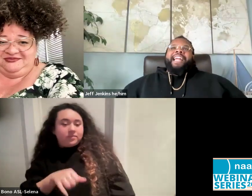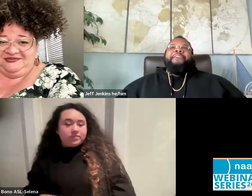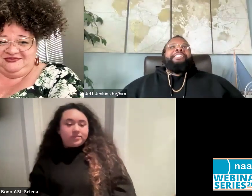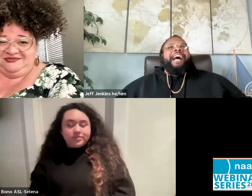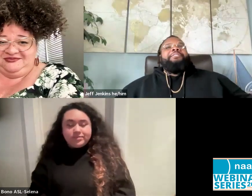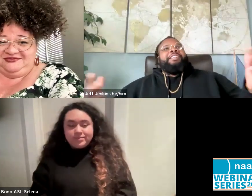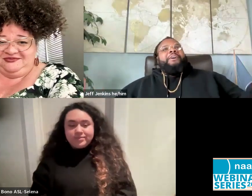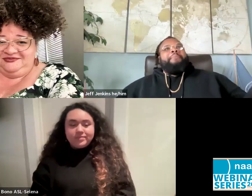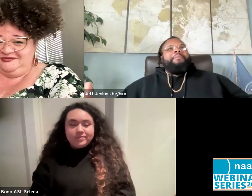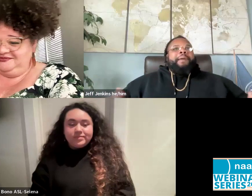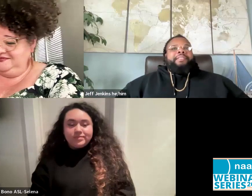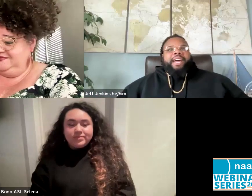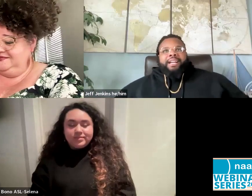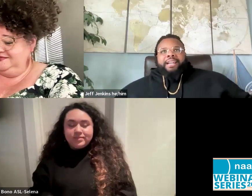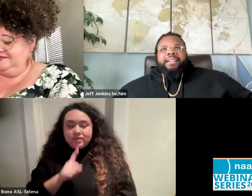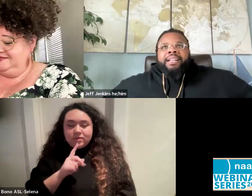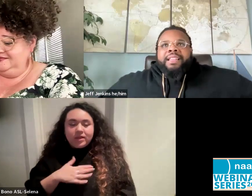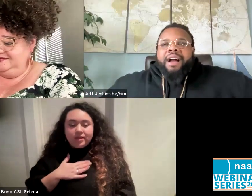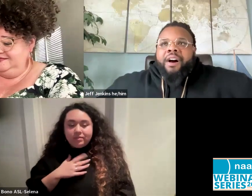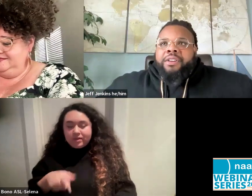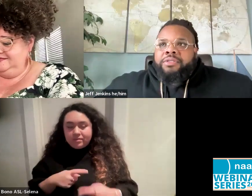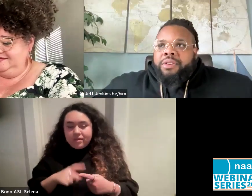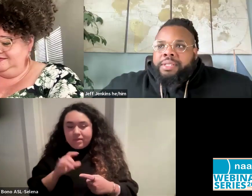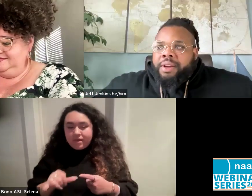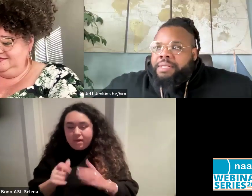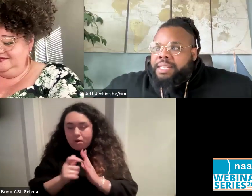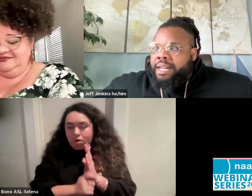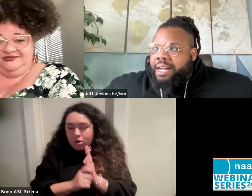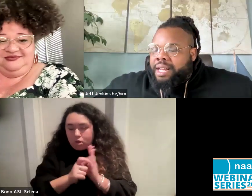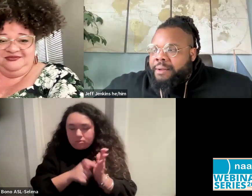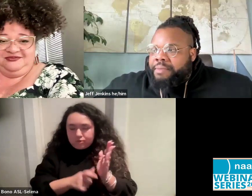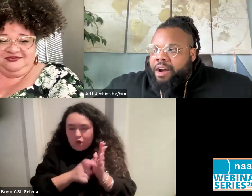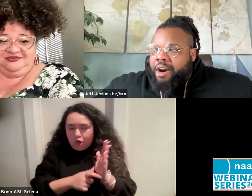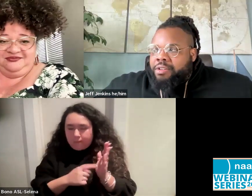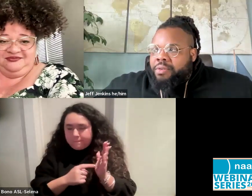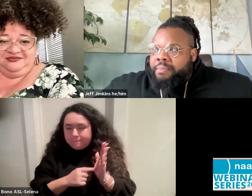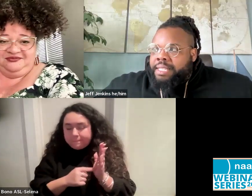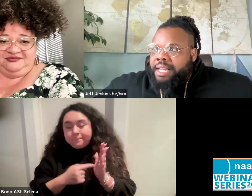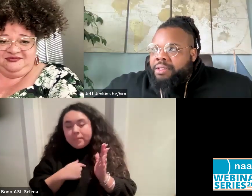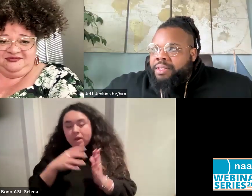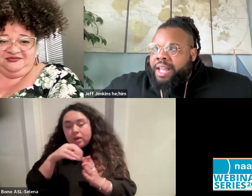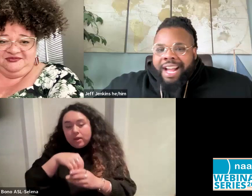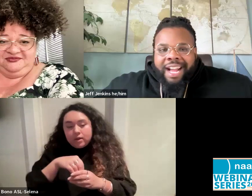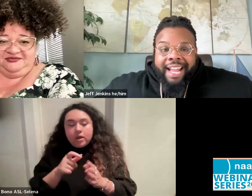Yeah, I was I was so happy about that. The article I saw was in an article at Men's Health.